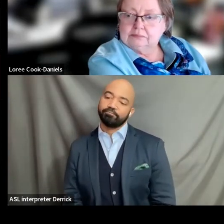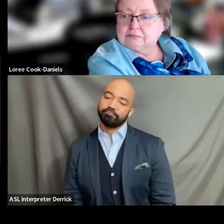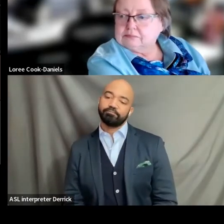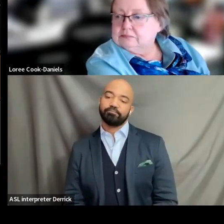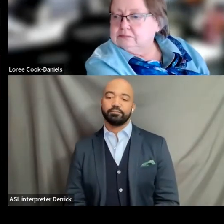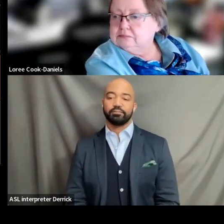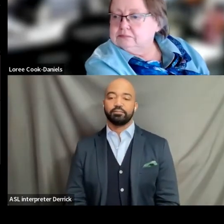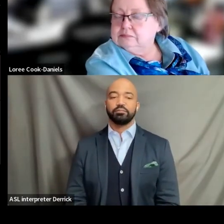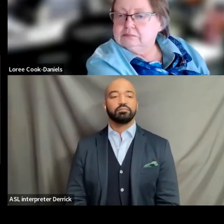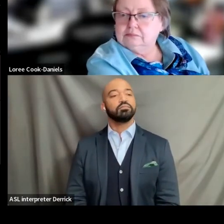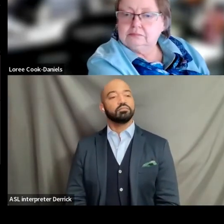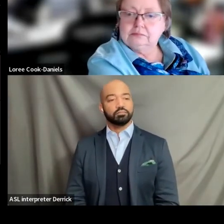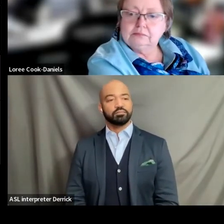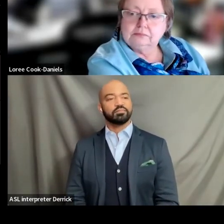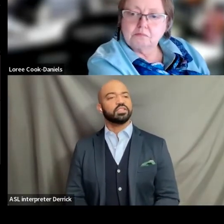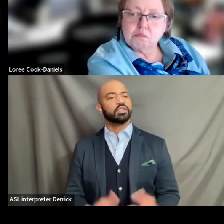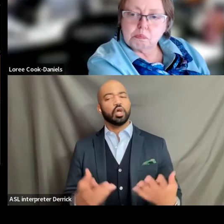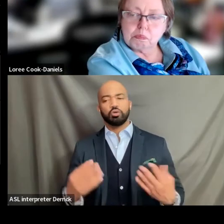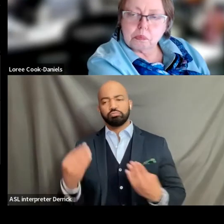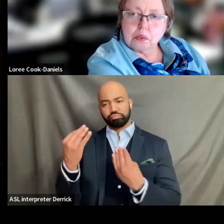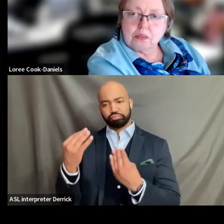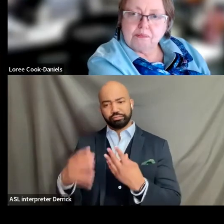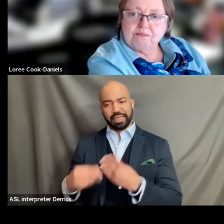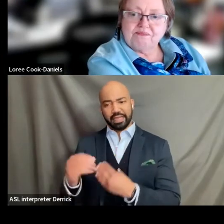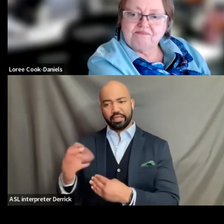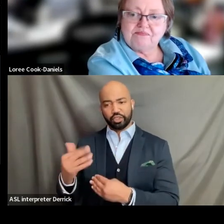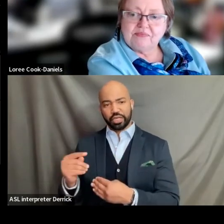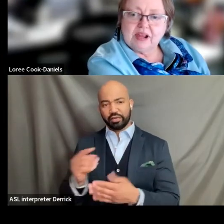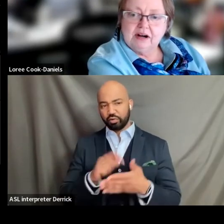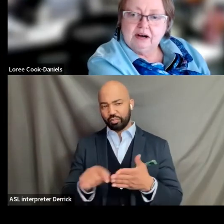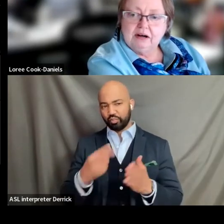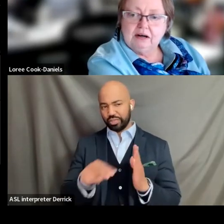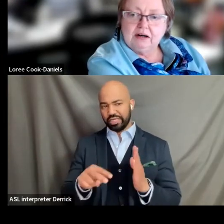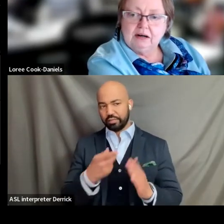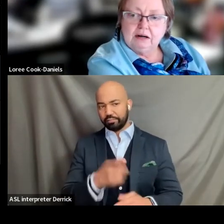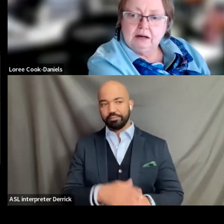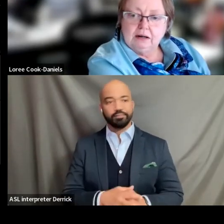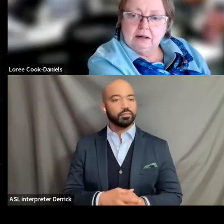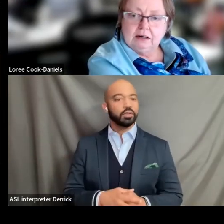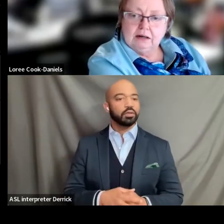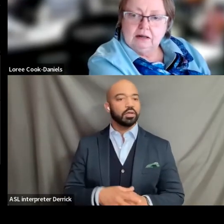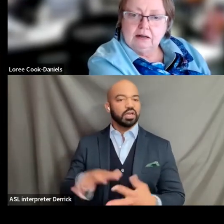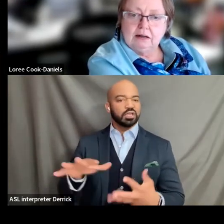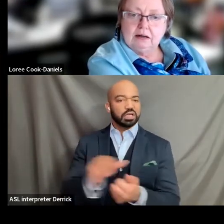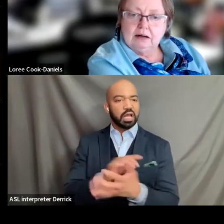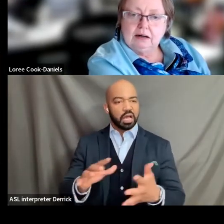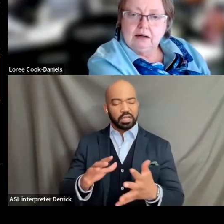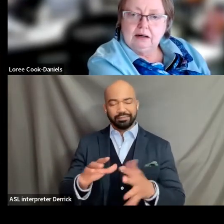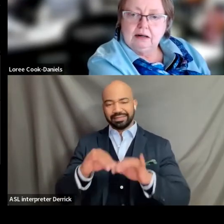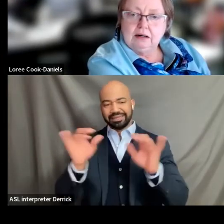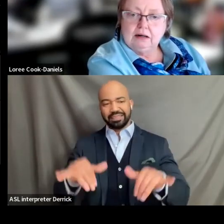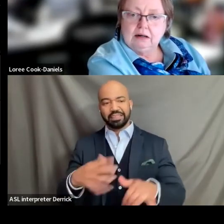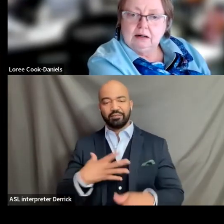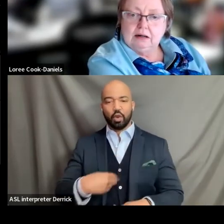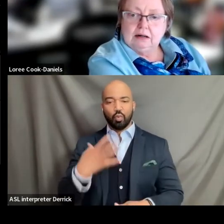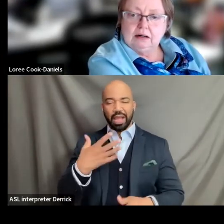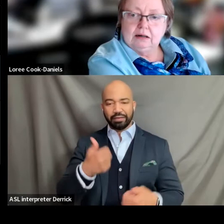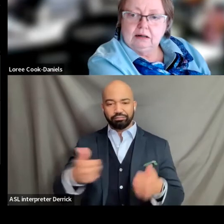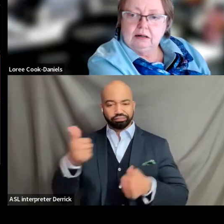So it's on the screen and I'm just gonna read a couple of them while you all think about adding to the chat. So abolish white supremacy and misogyny. Teach respect.